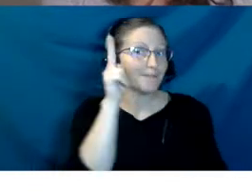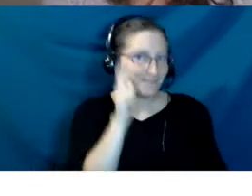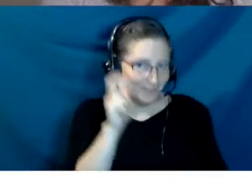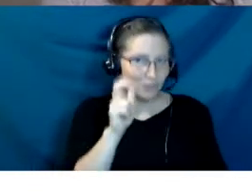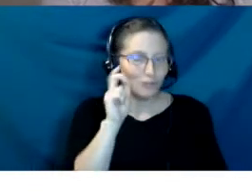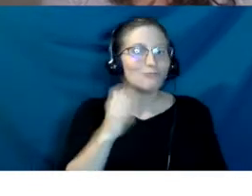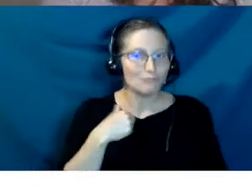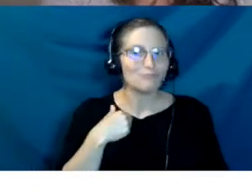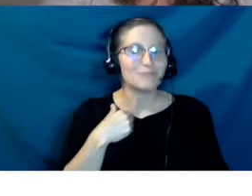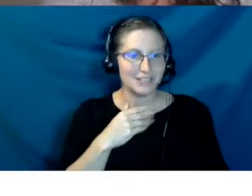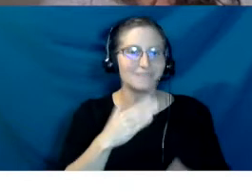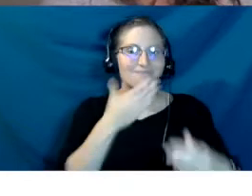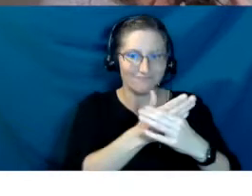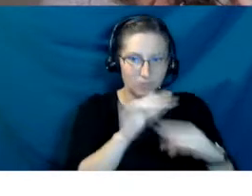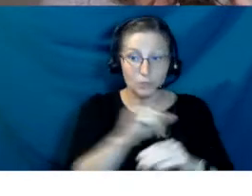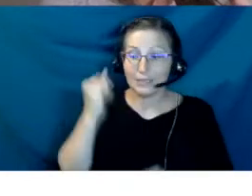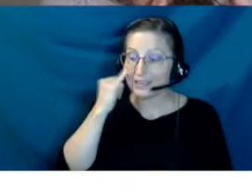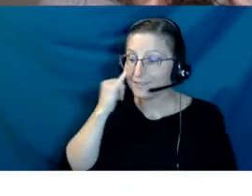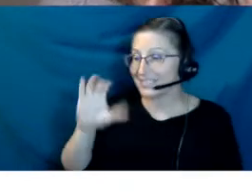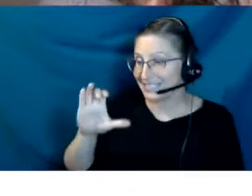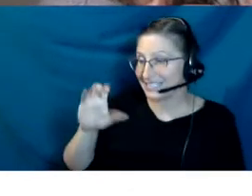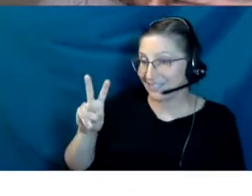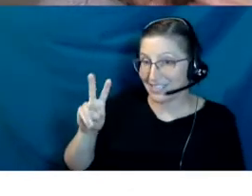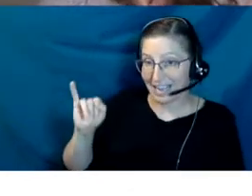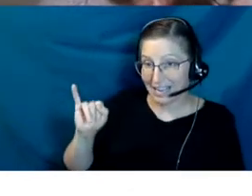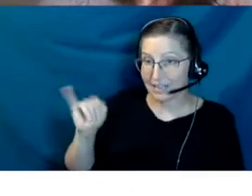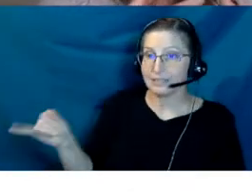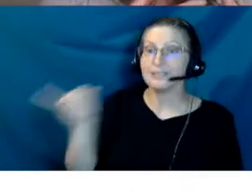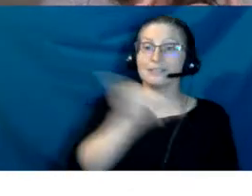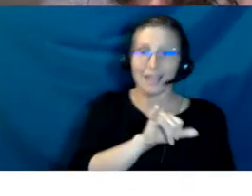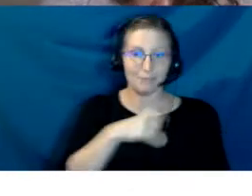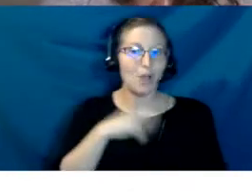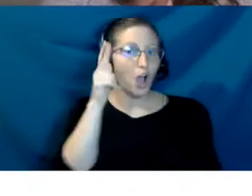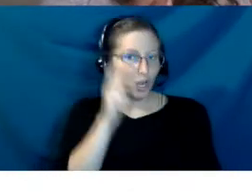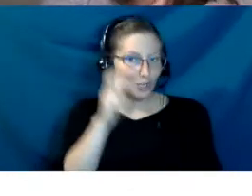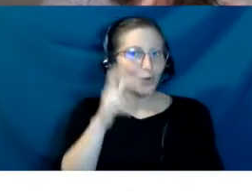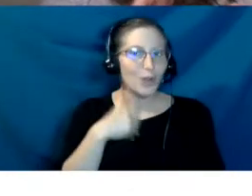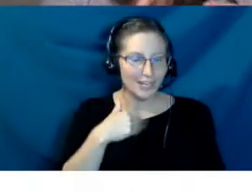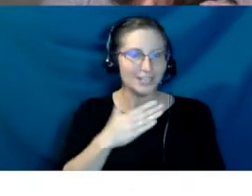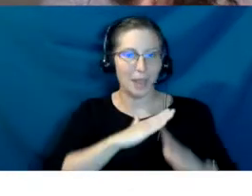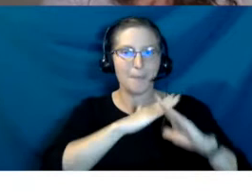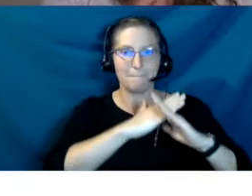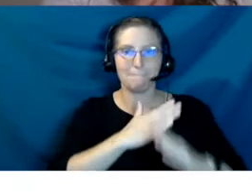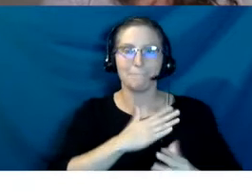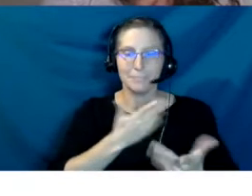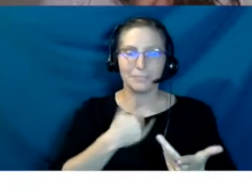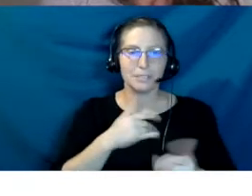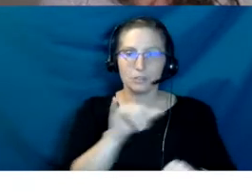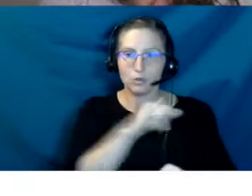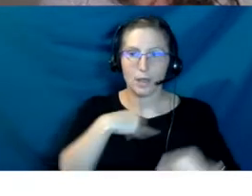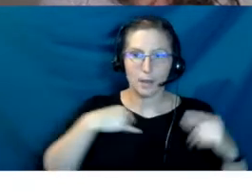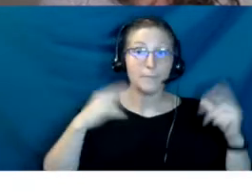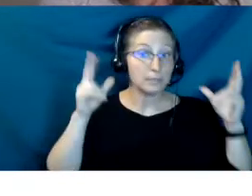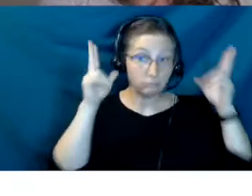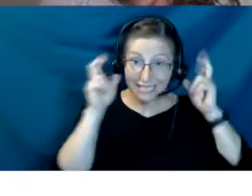that auditory piece where their ears are working and the sound can be heard. But that information